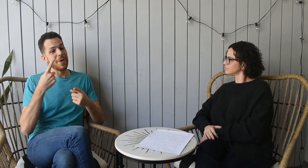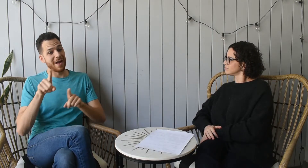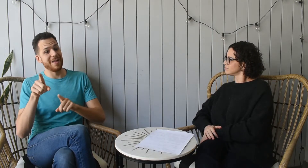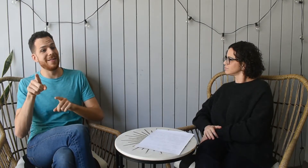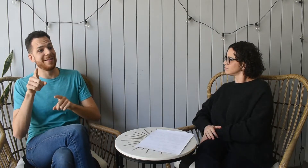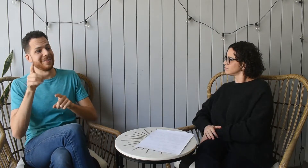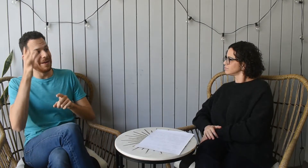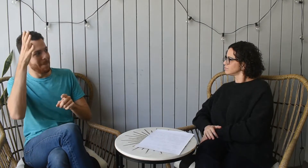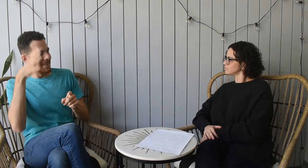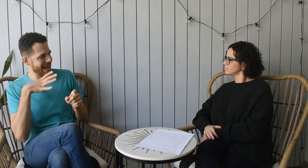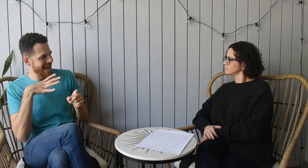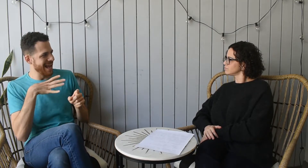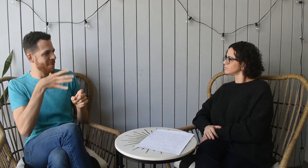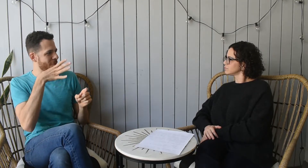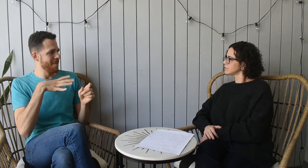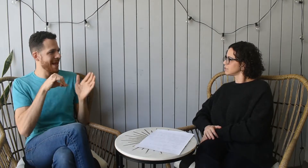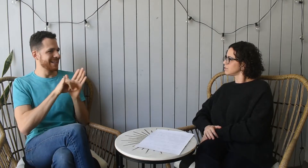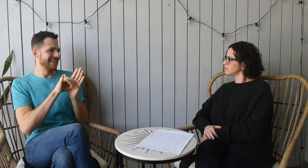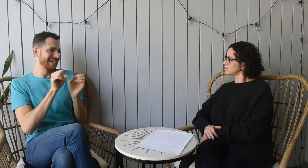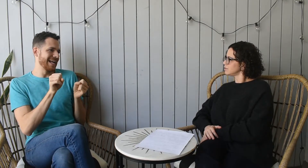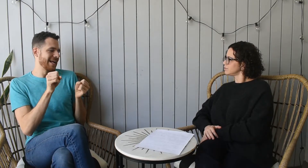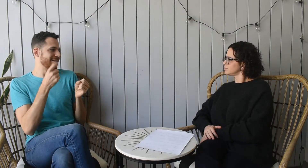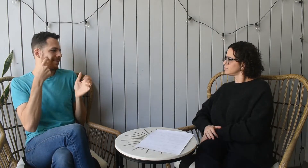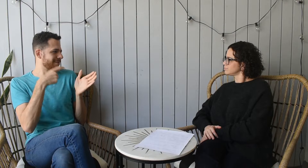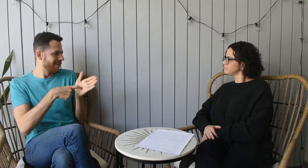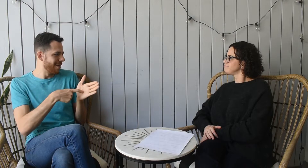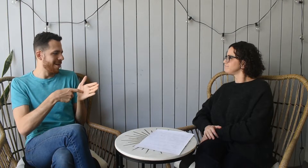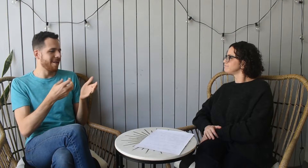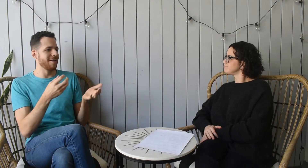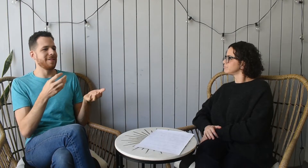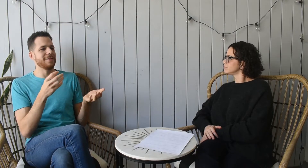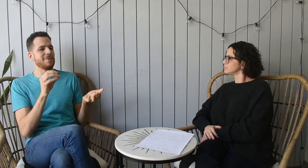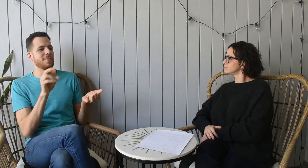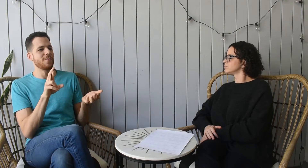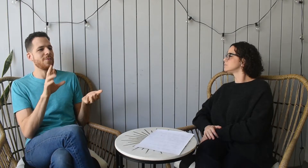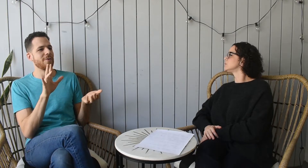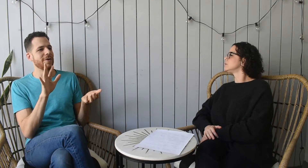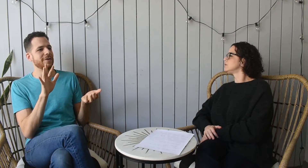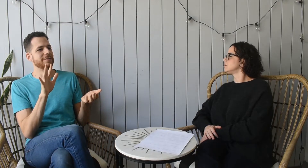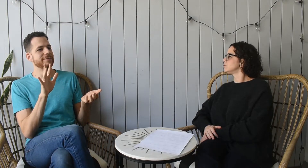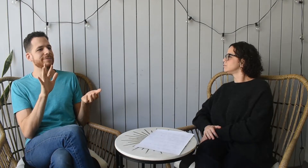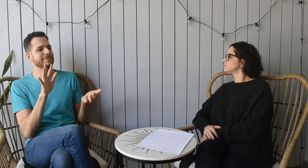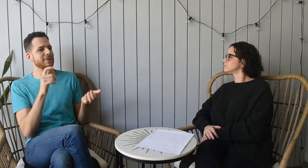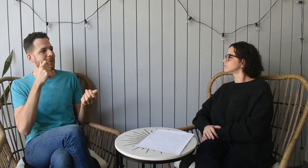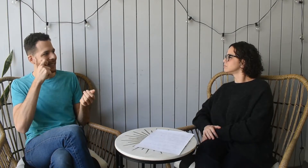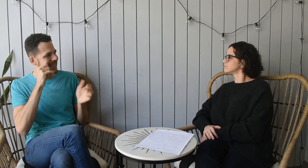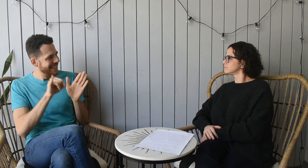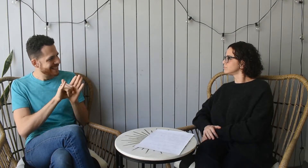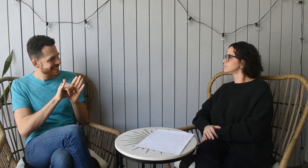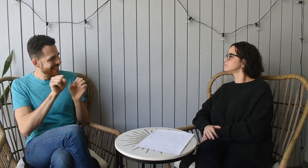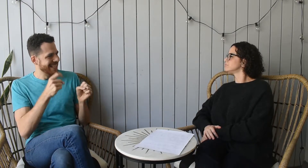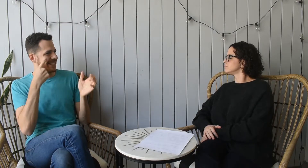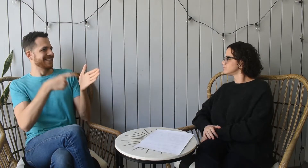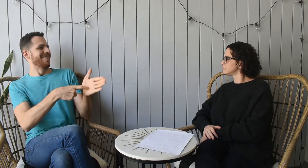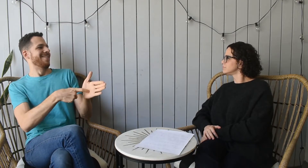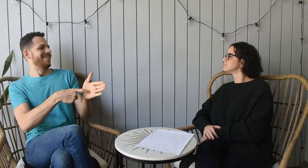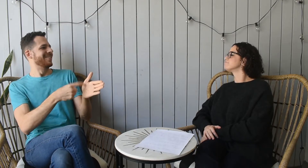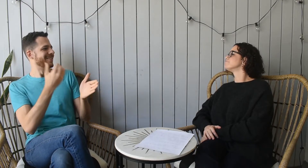While you can recognize whether someone is male or female Or you can identify ethnicity,